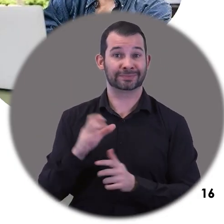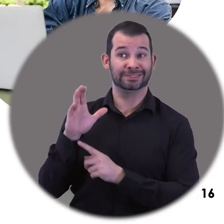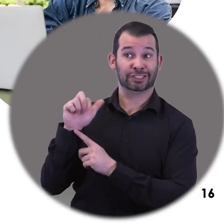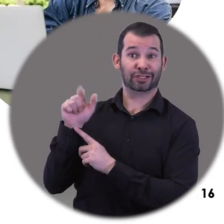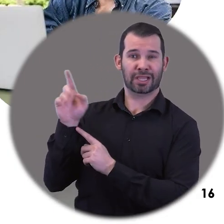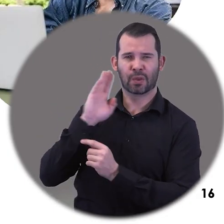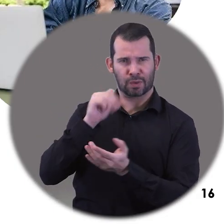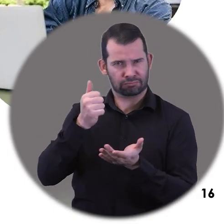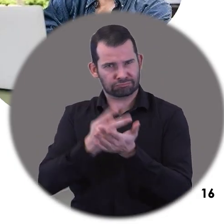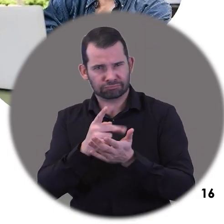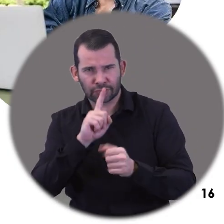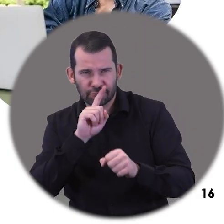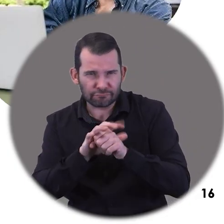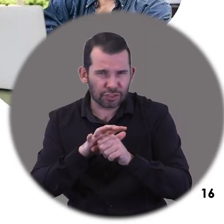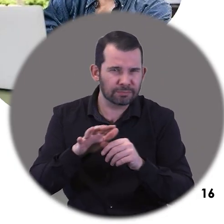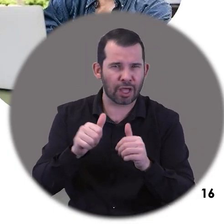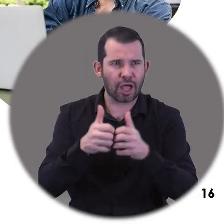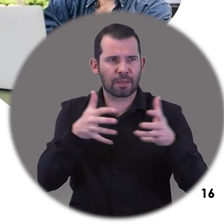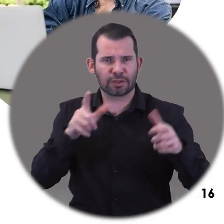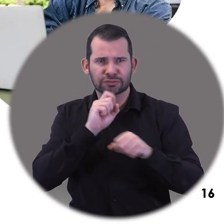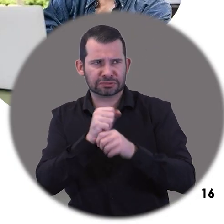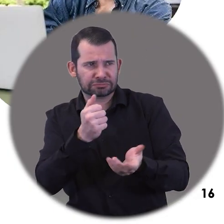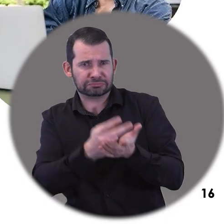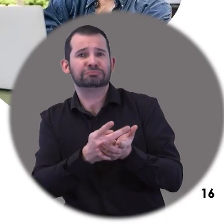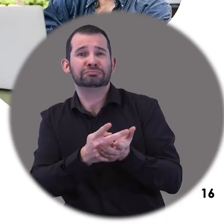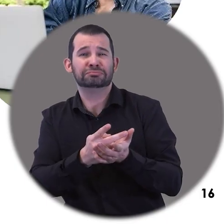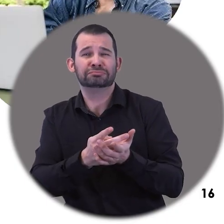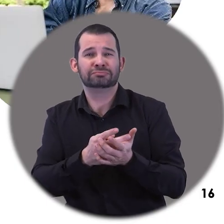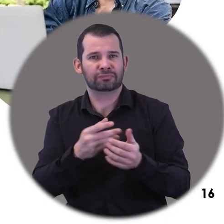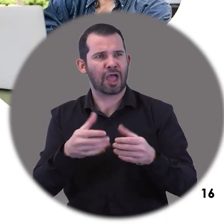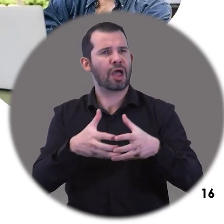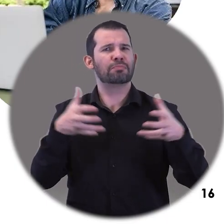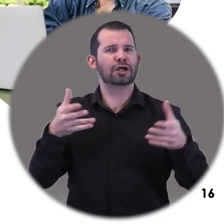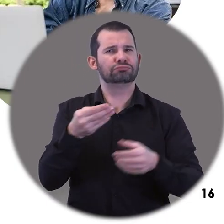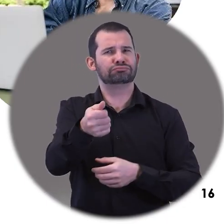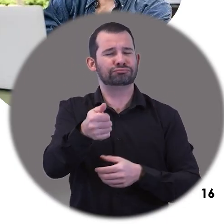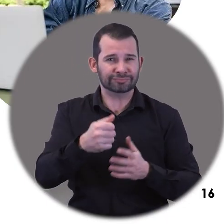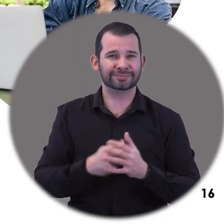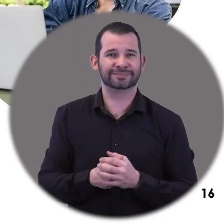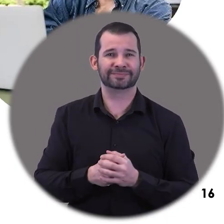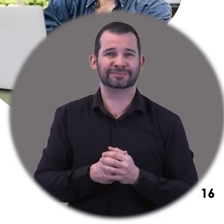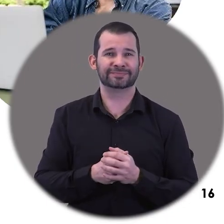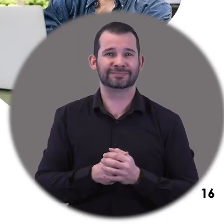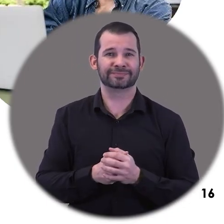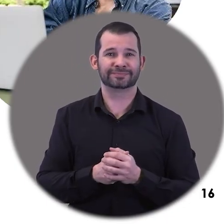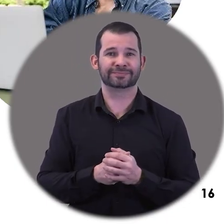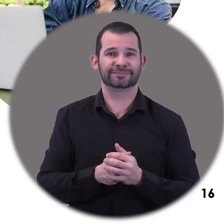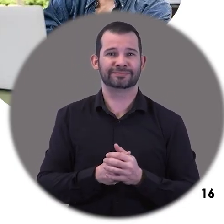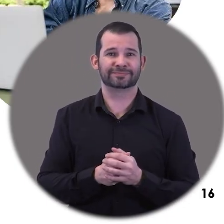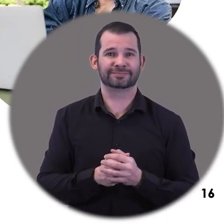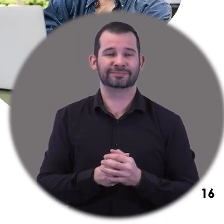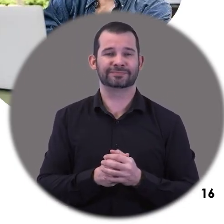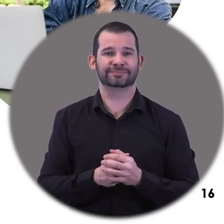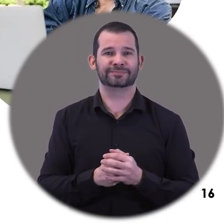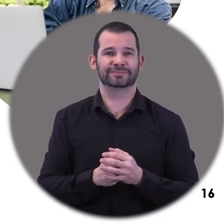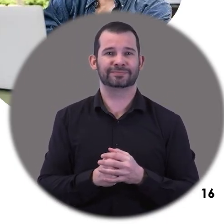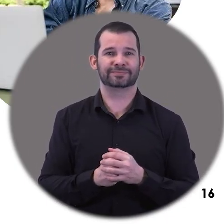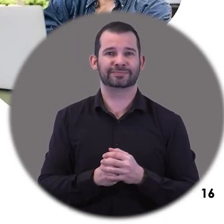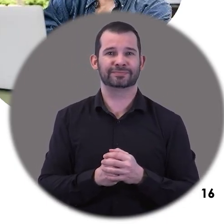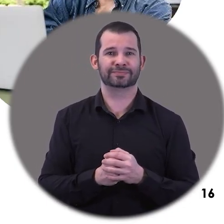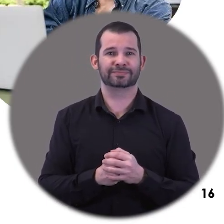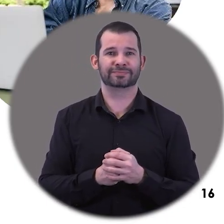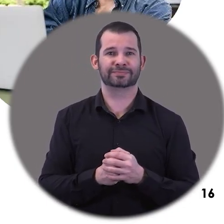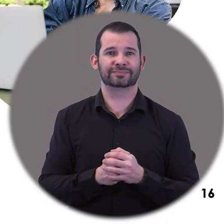The CRA will confirm if you are eligible and for how much.